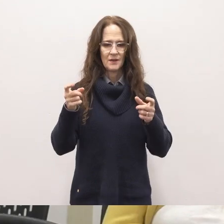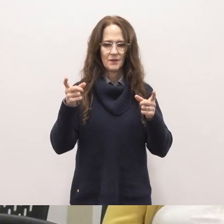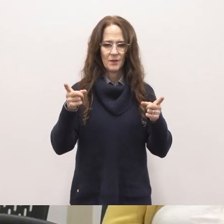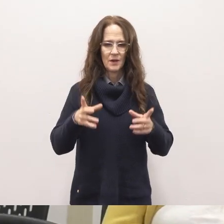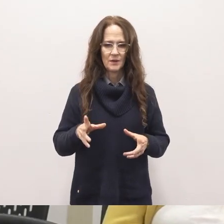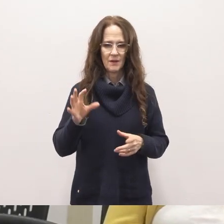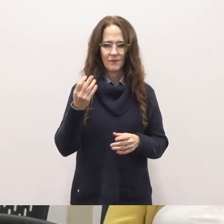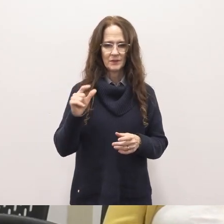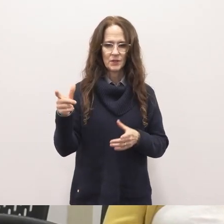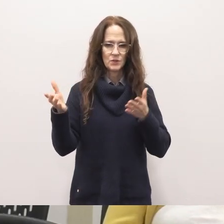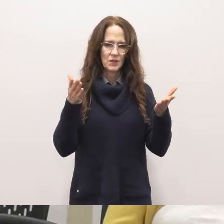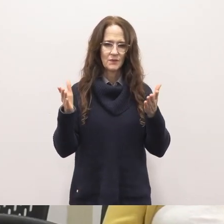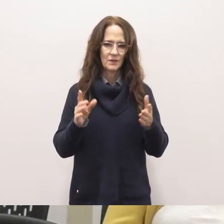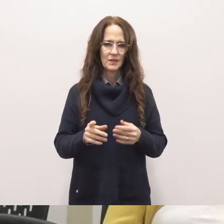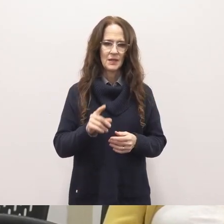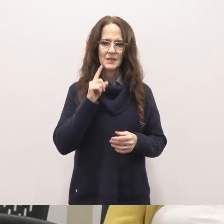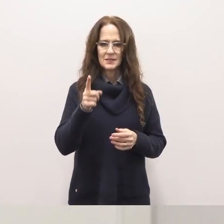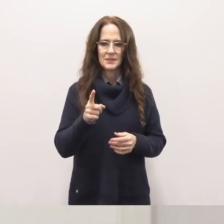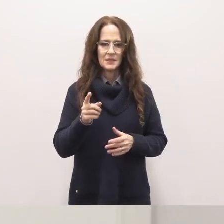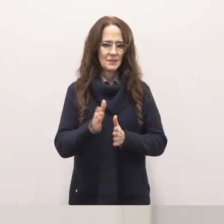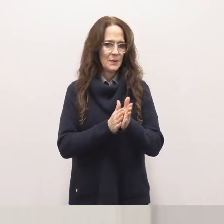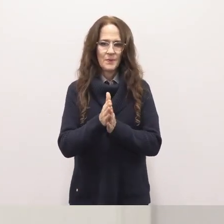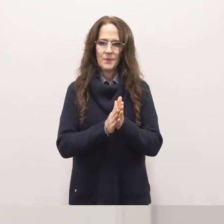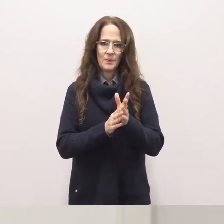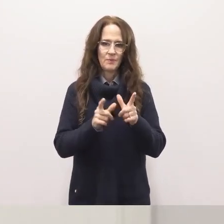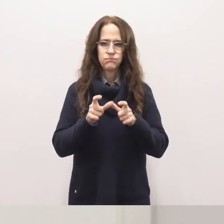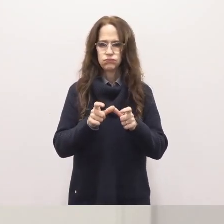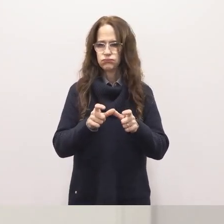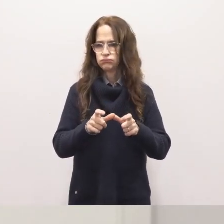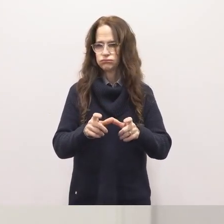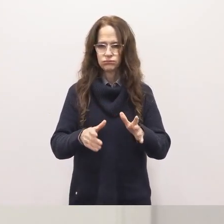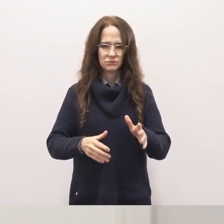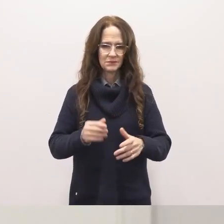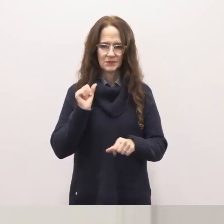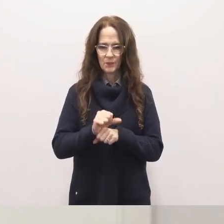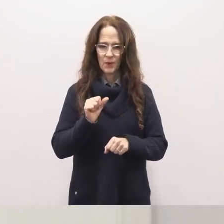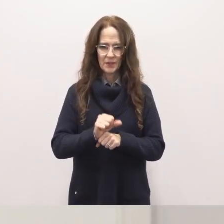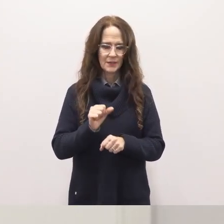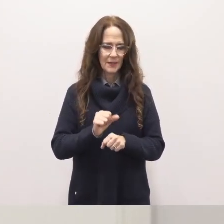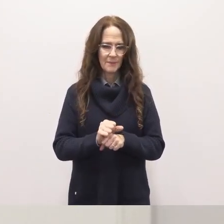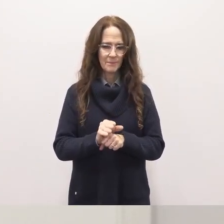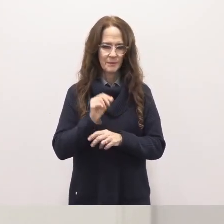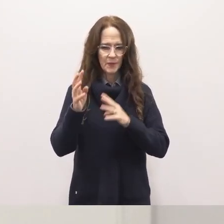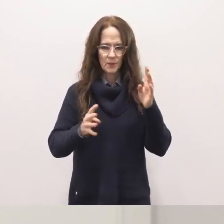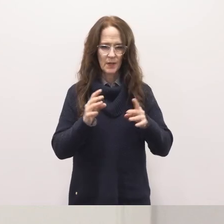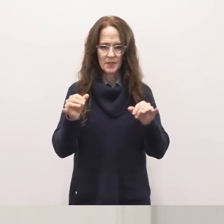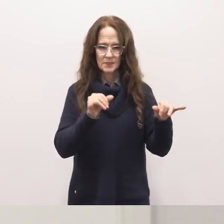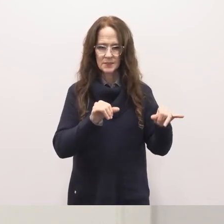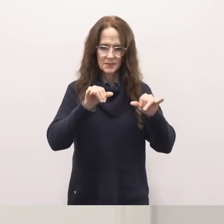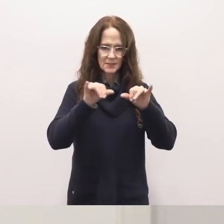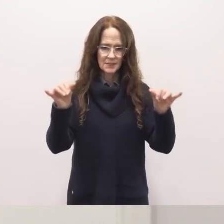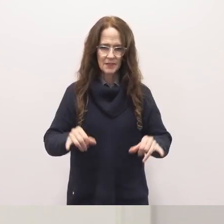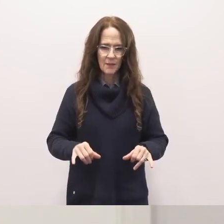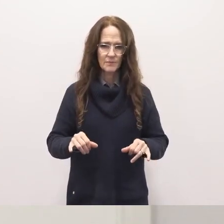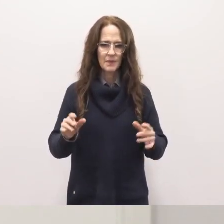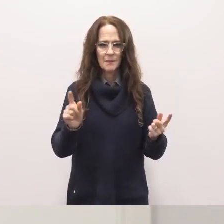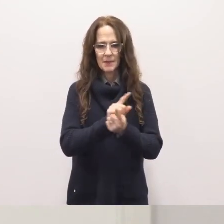She has literally hit the ground running and is working just to create systems and get to know her team and to be ready